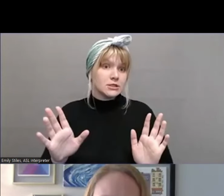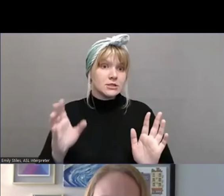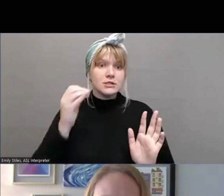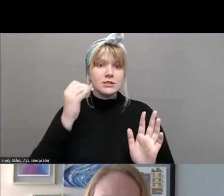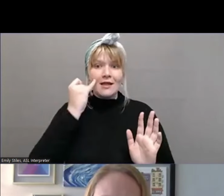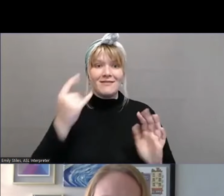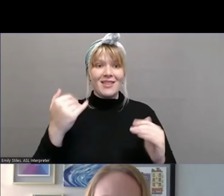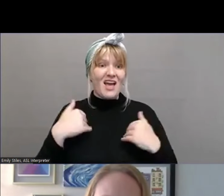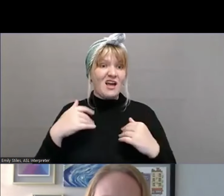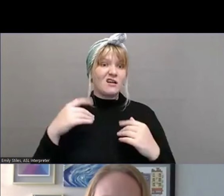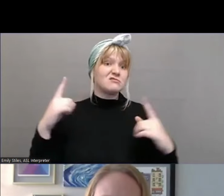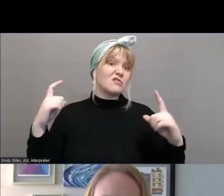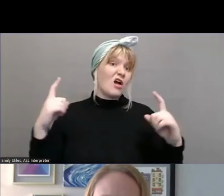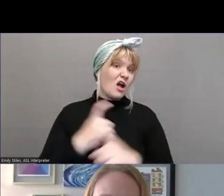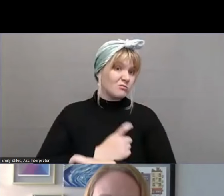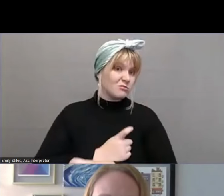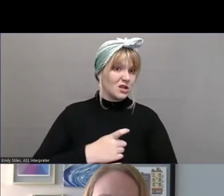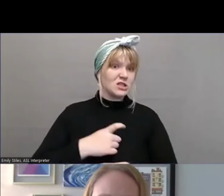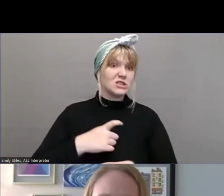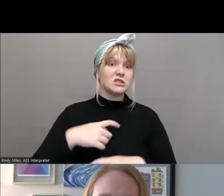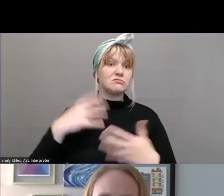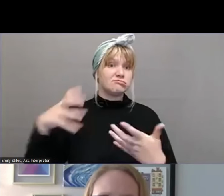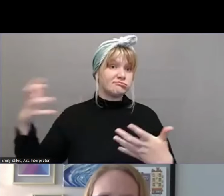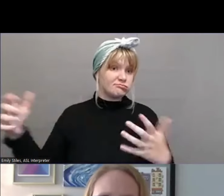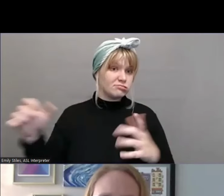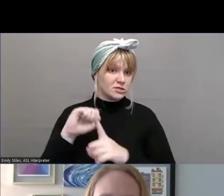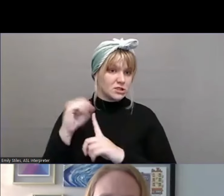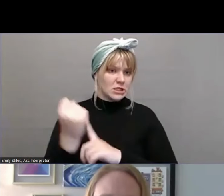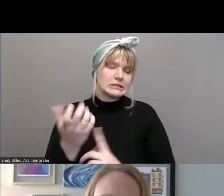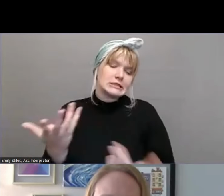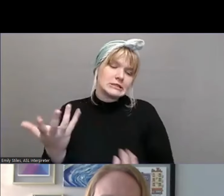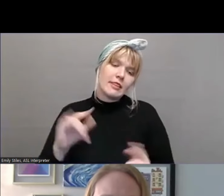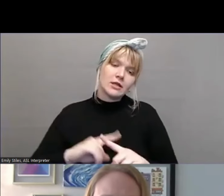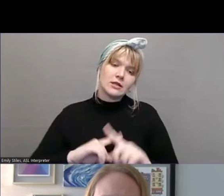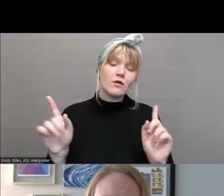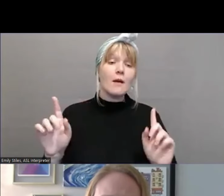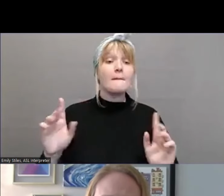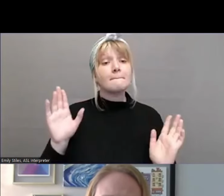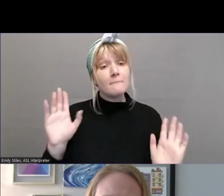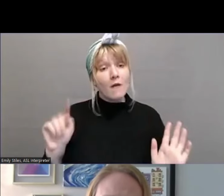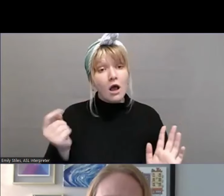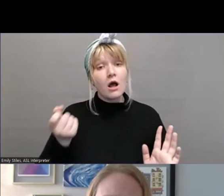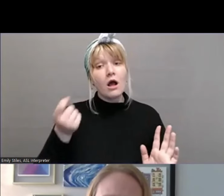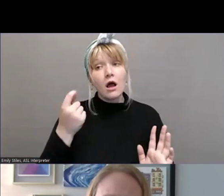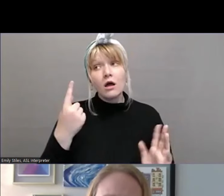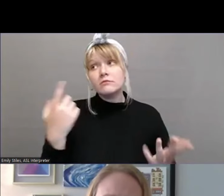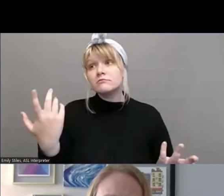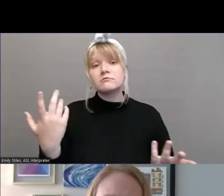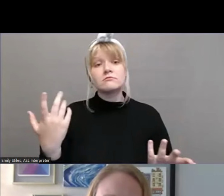would be difficult, but we have loaned things like durable medical equipment for mobility are some of the most common ones.